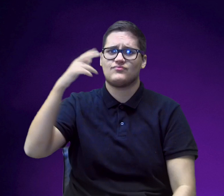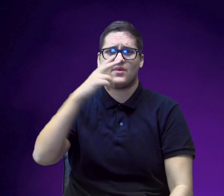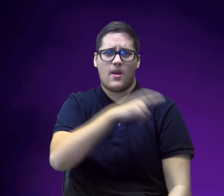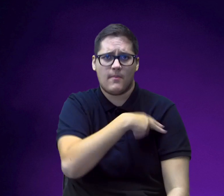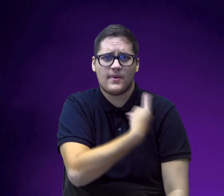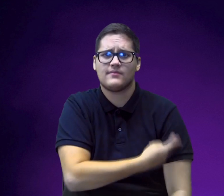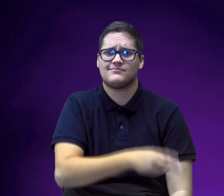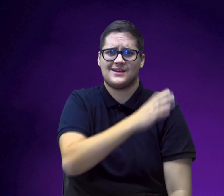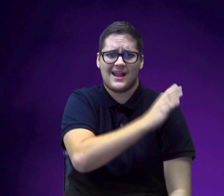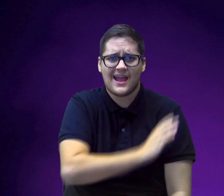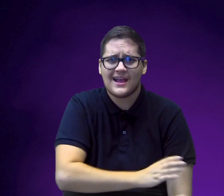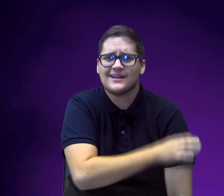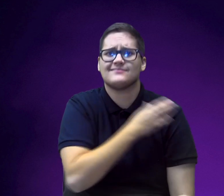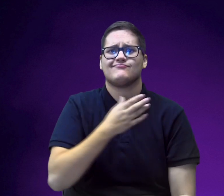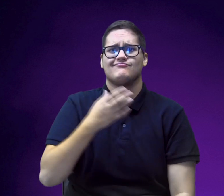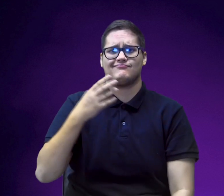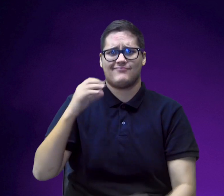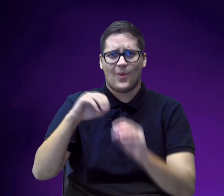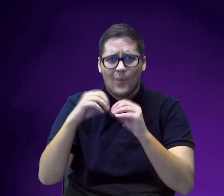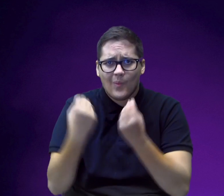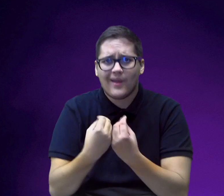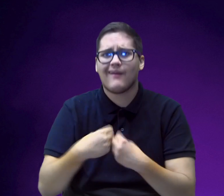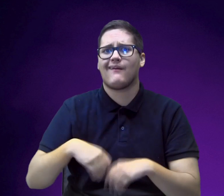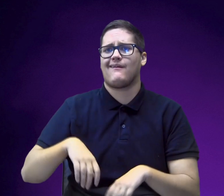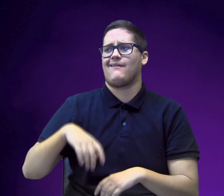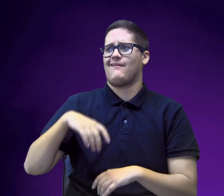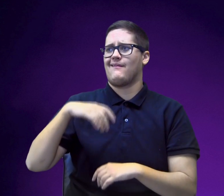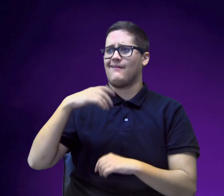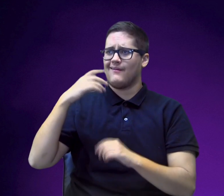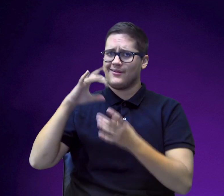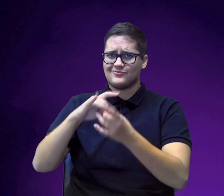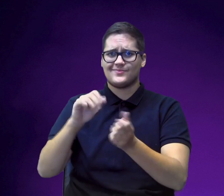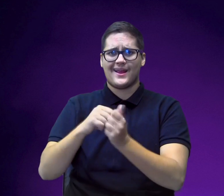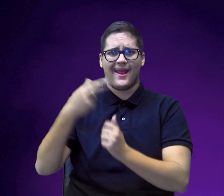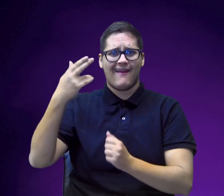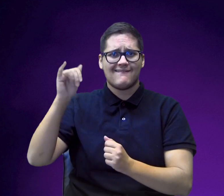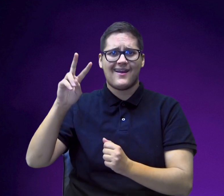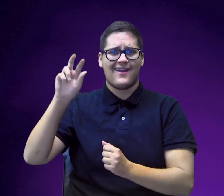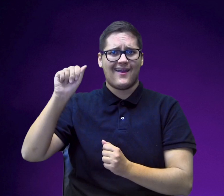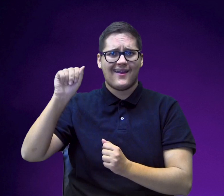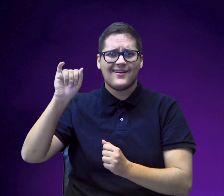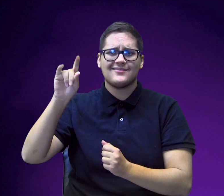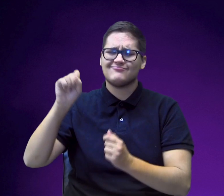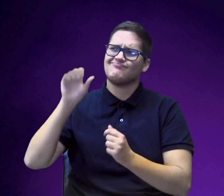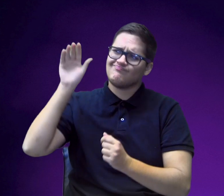We talk to hospitals, clinics, and organizations related to HIV/AIDS.